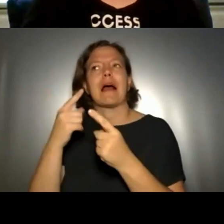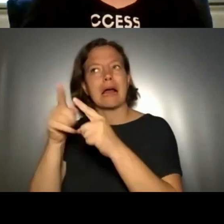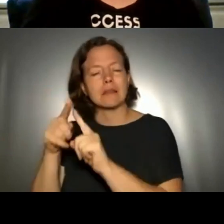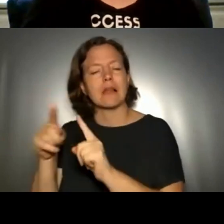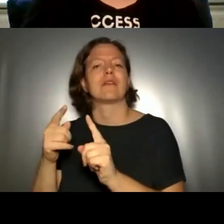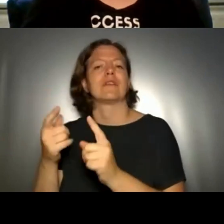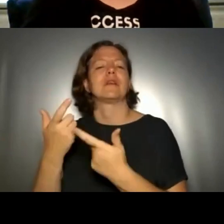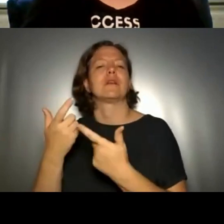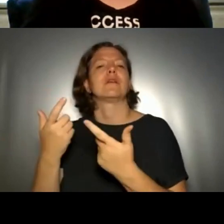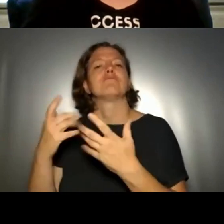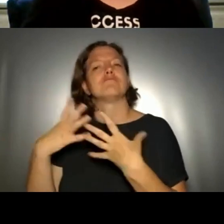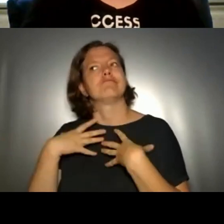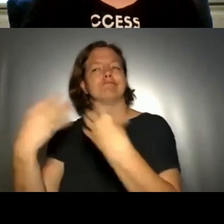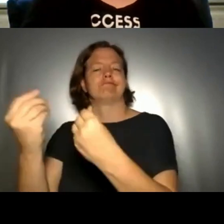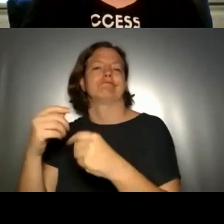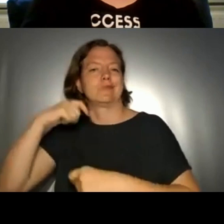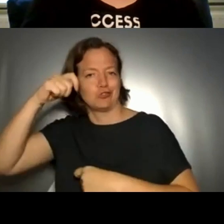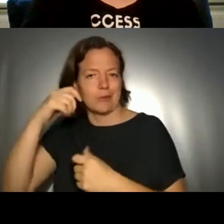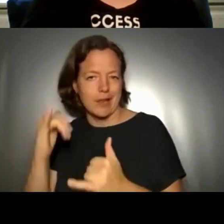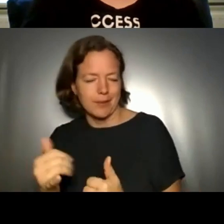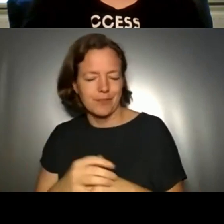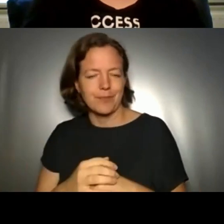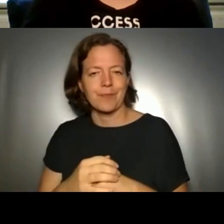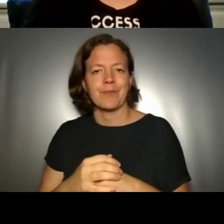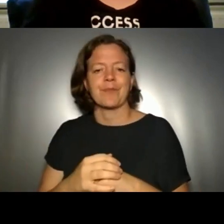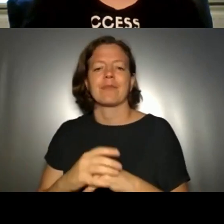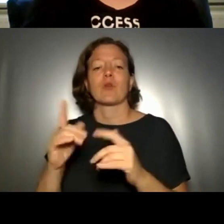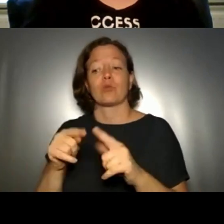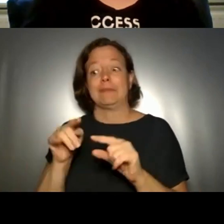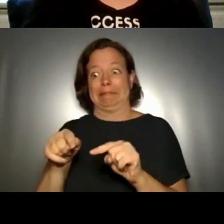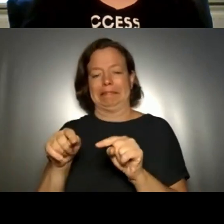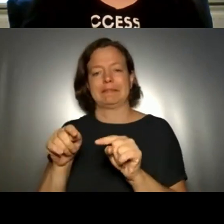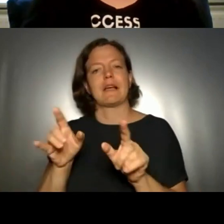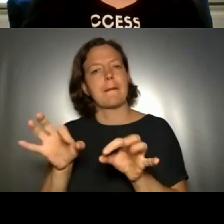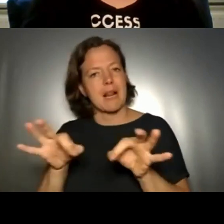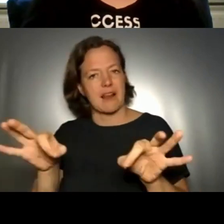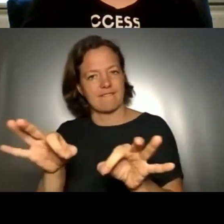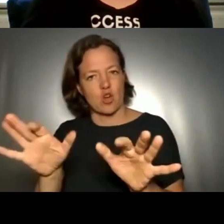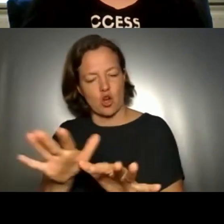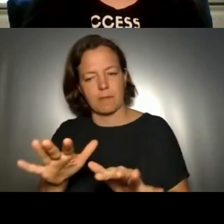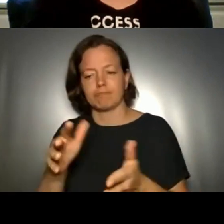And then, within that platform or within that world that we create, we make an effort to invite